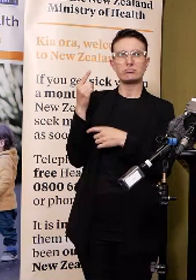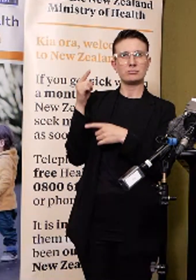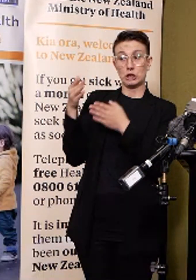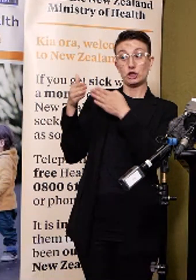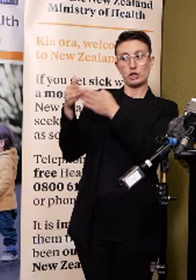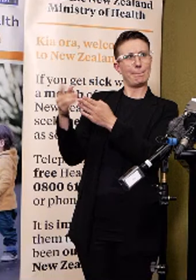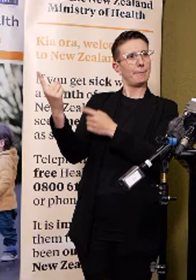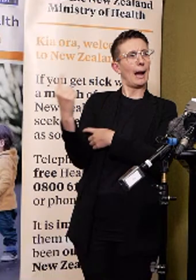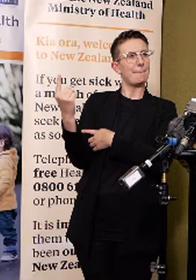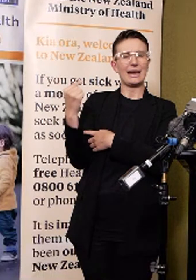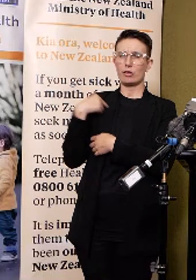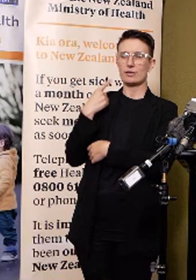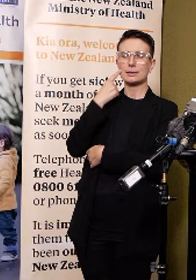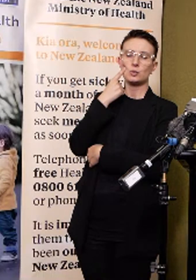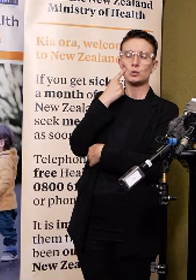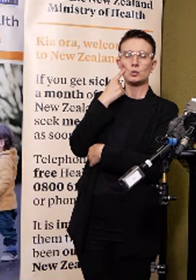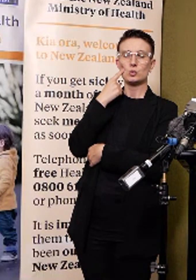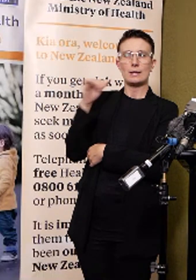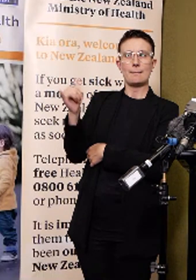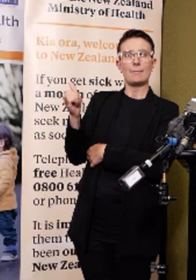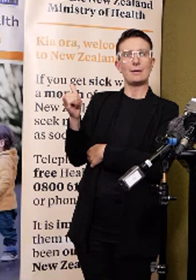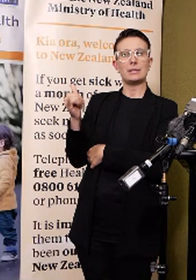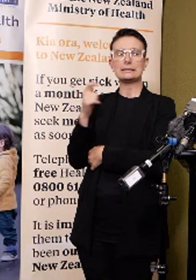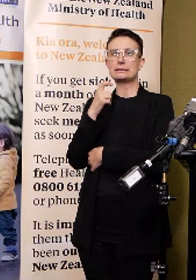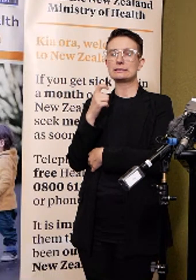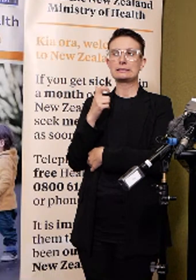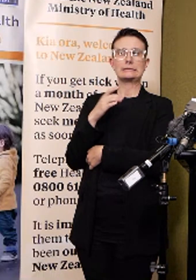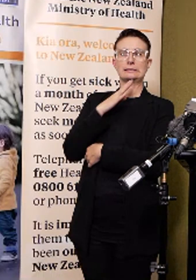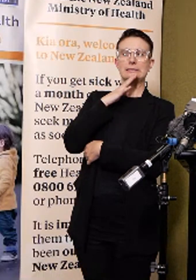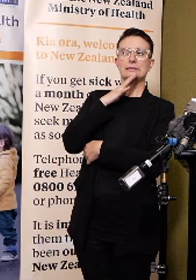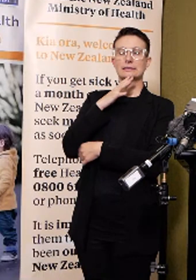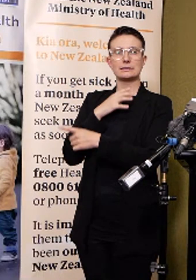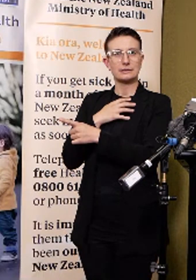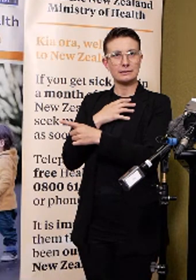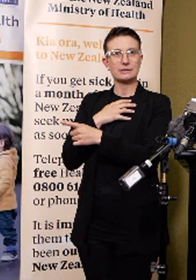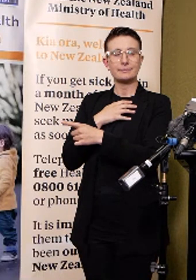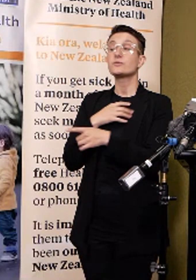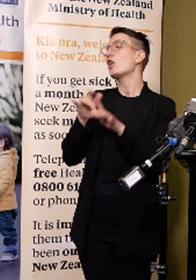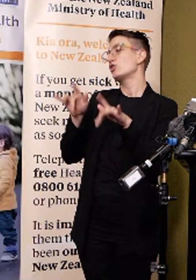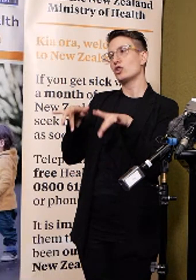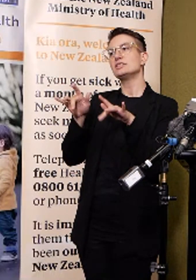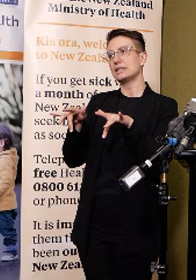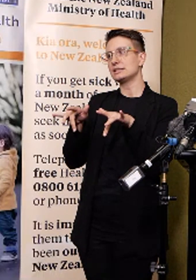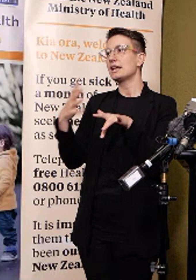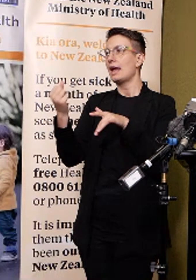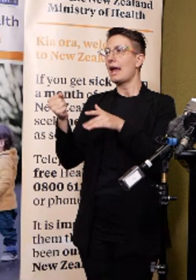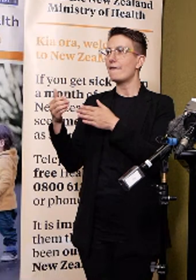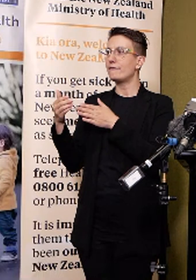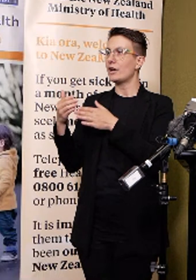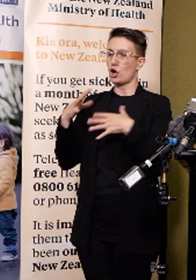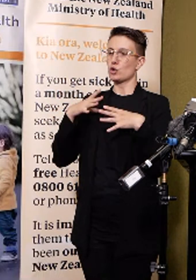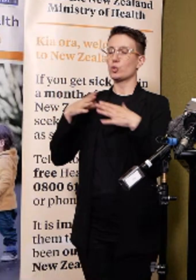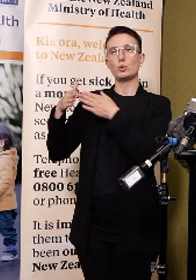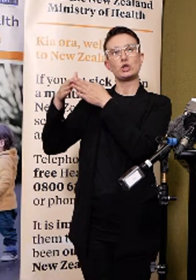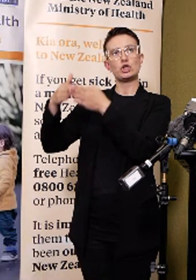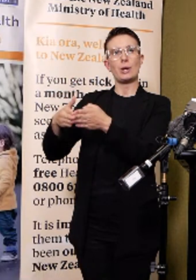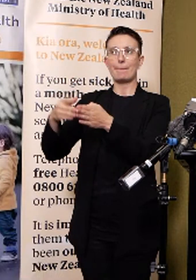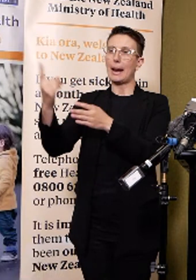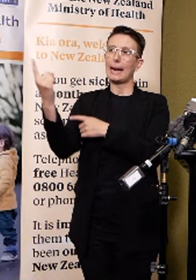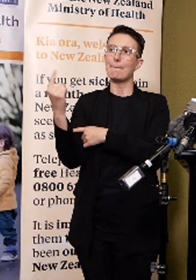There are no cruise ships under suspicion. We have had a cruise ship-- I think there is a cruise ship heading towards .. And the Fiji authorities have been in touch.